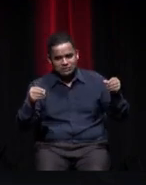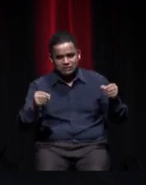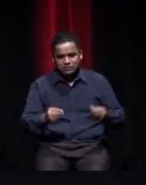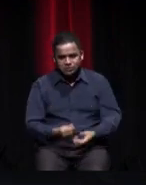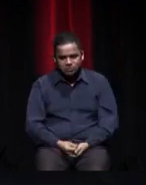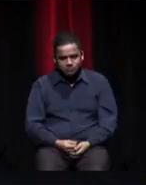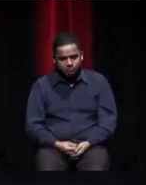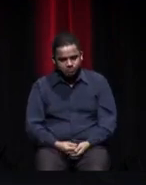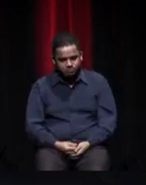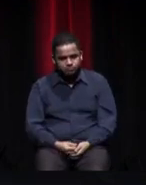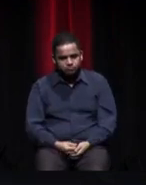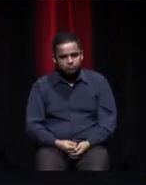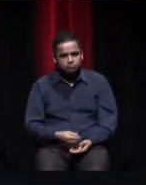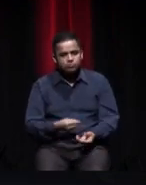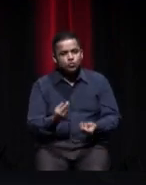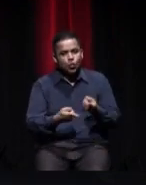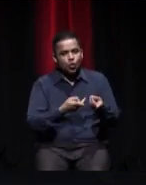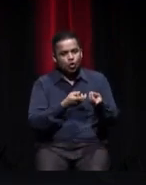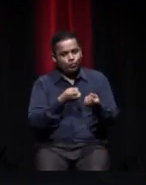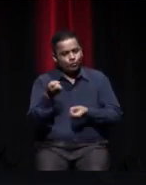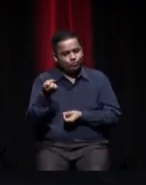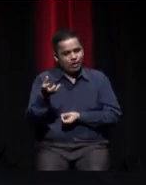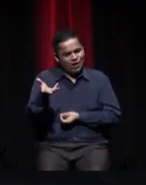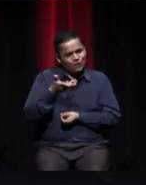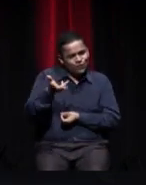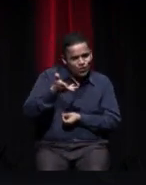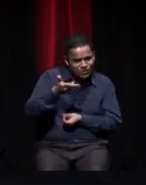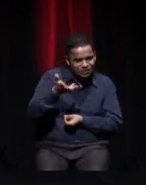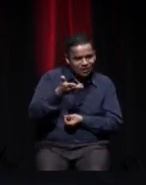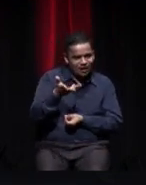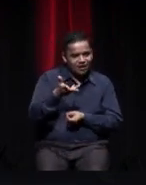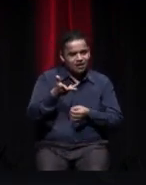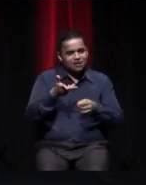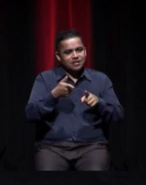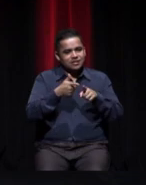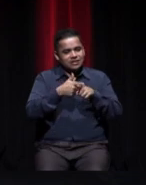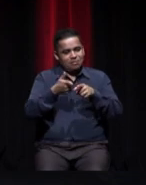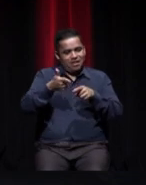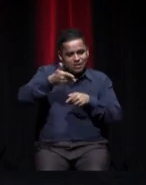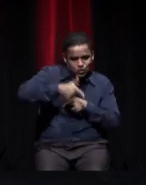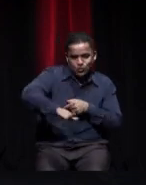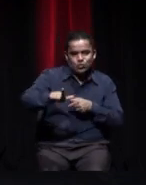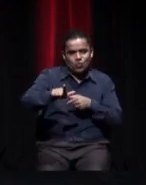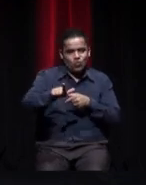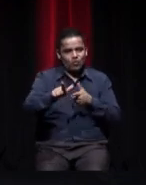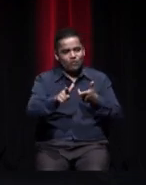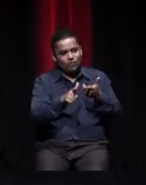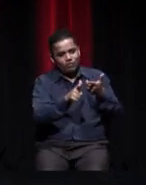by speed and is remade into the sign itself.